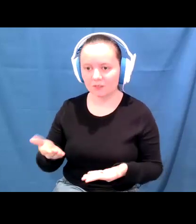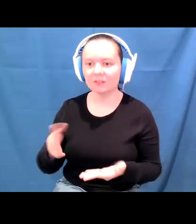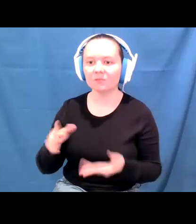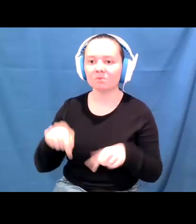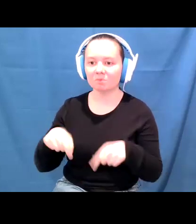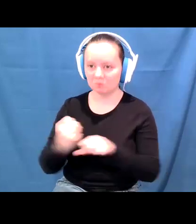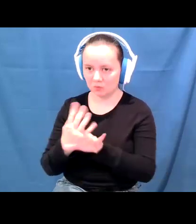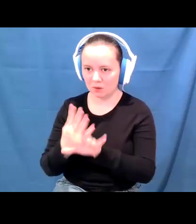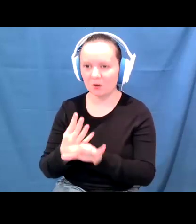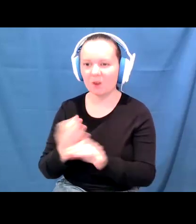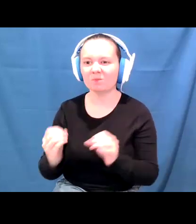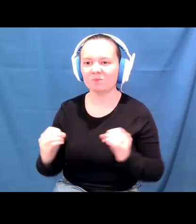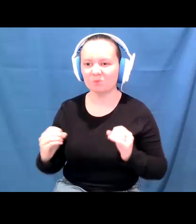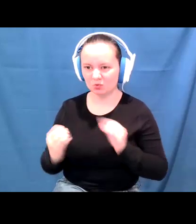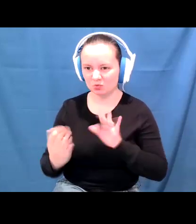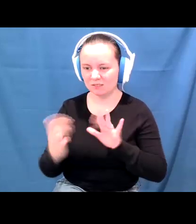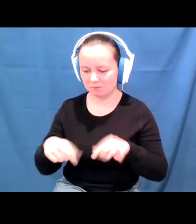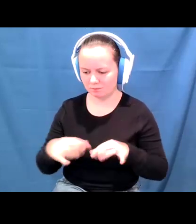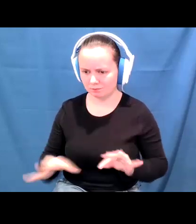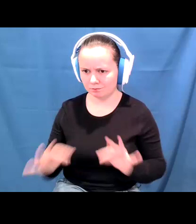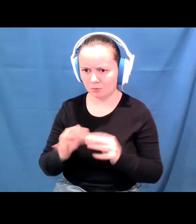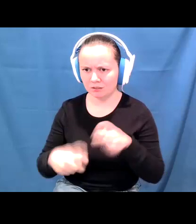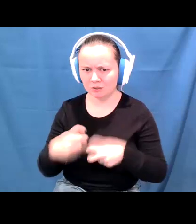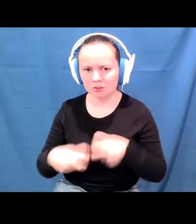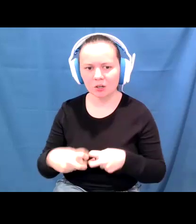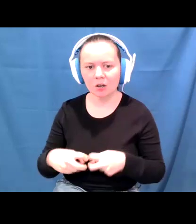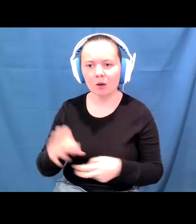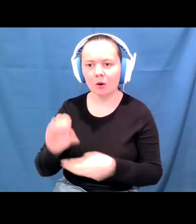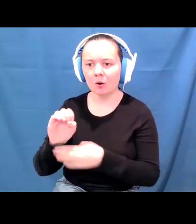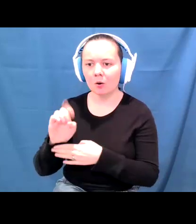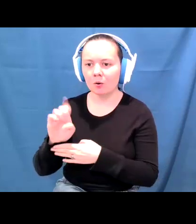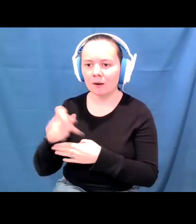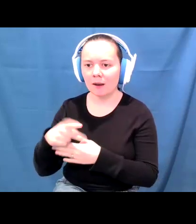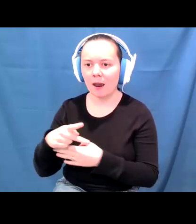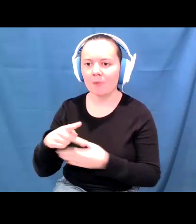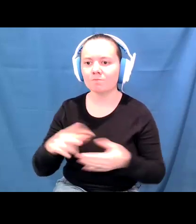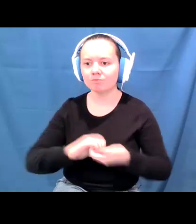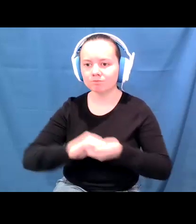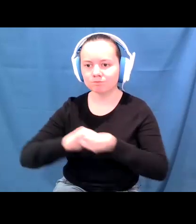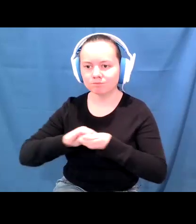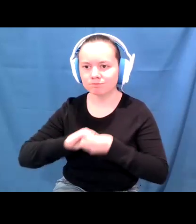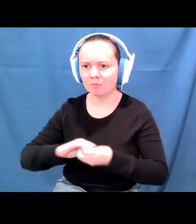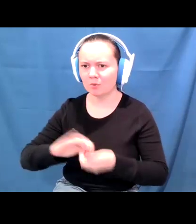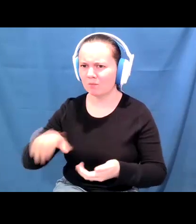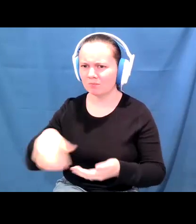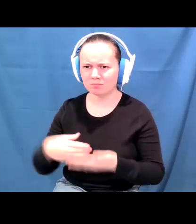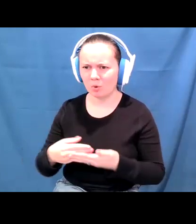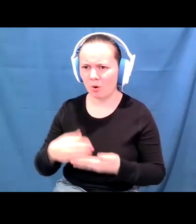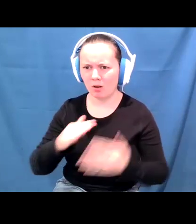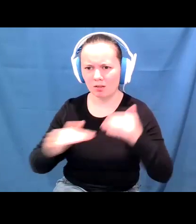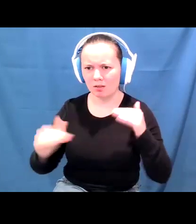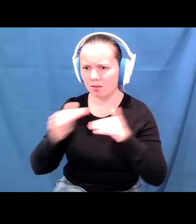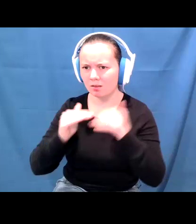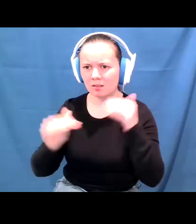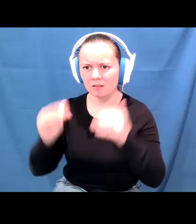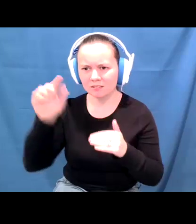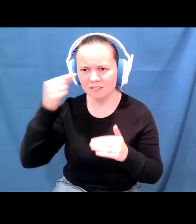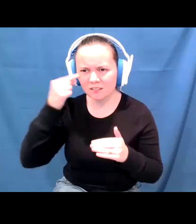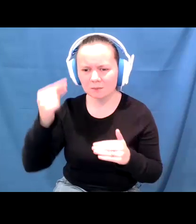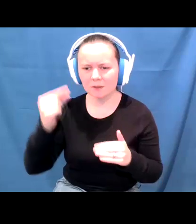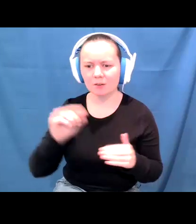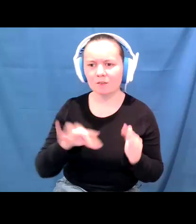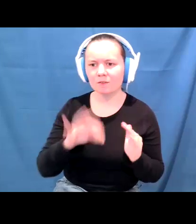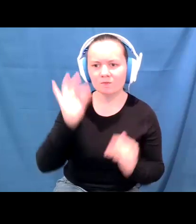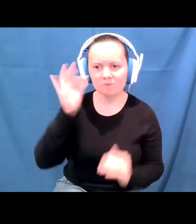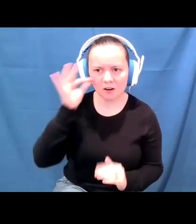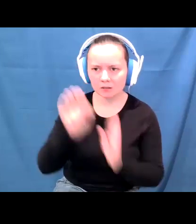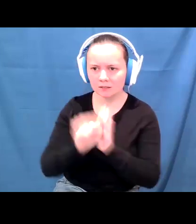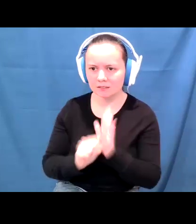ODEP coordinates with agencies from all levels of government, federal, state, and local, to increase disability employment through policy change.